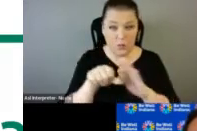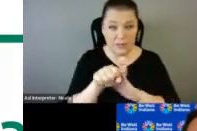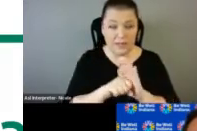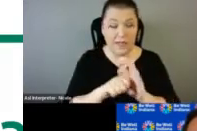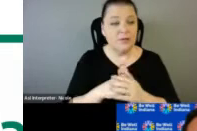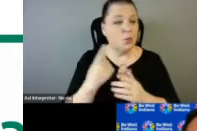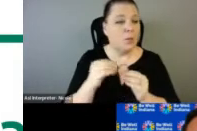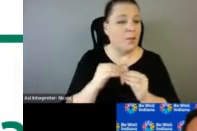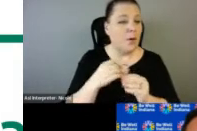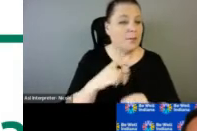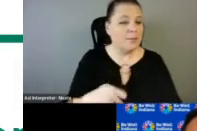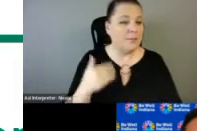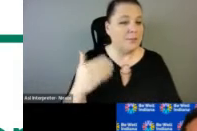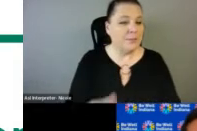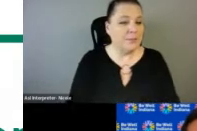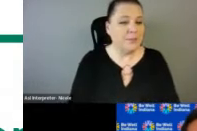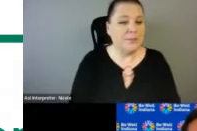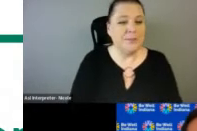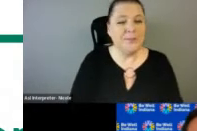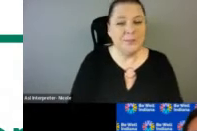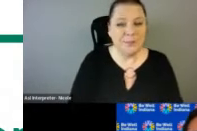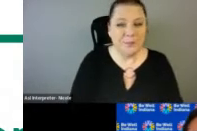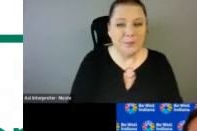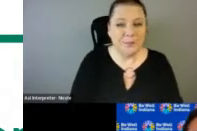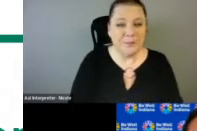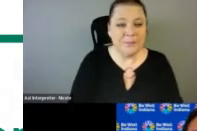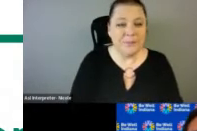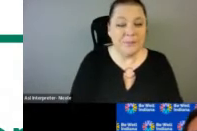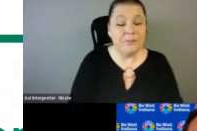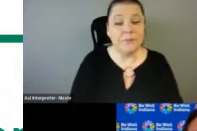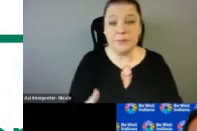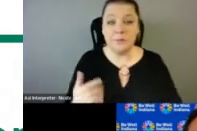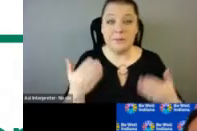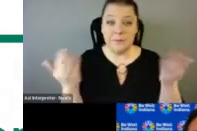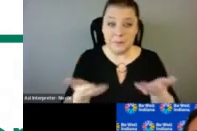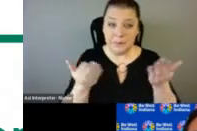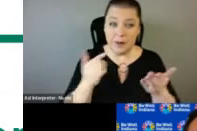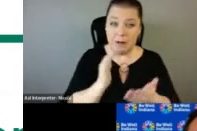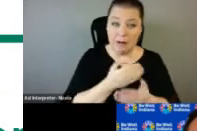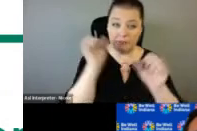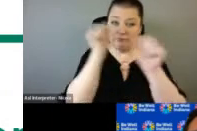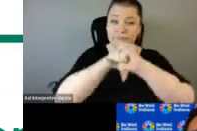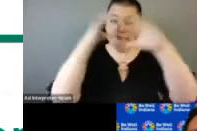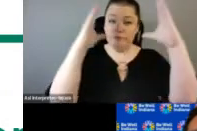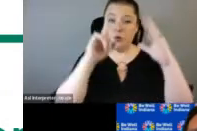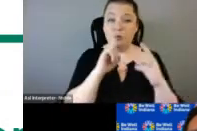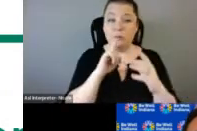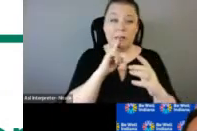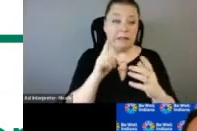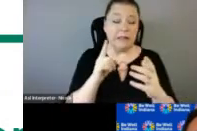more slide. Thank you. So at DMHA, our vision is an unyielding focus on promoting